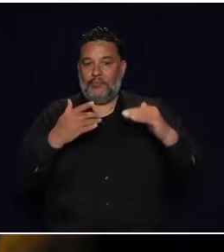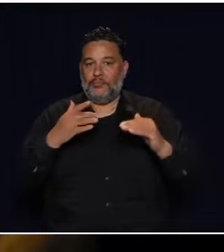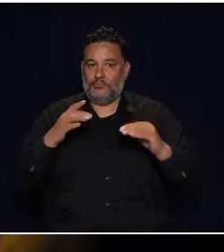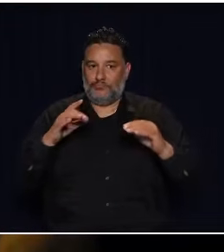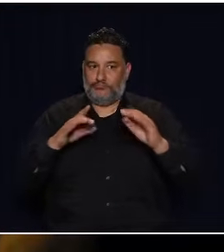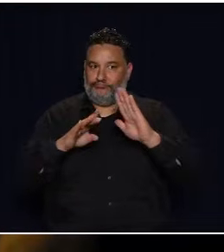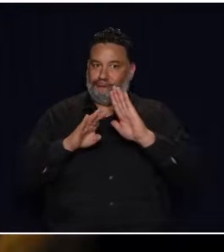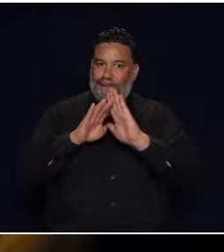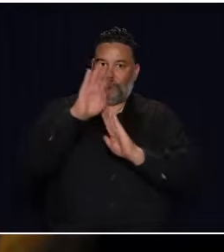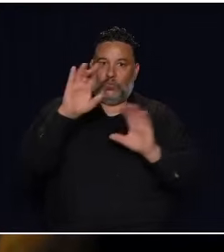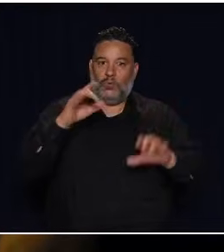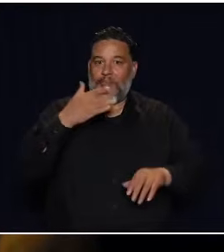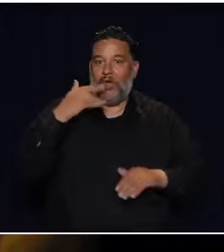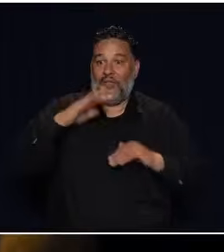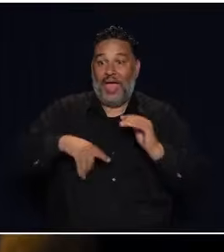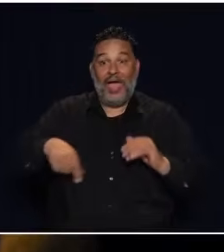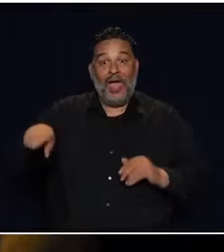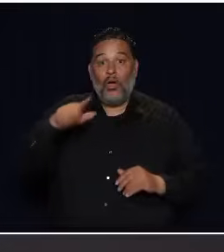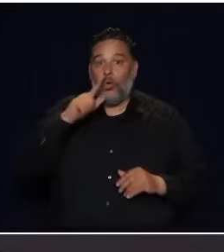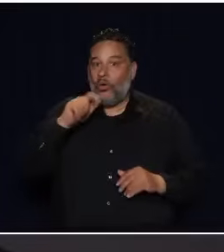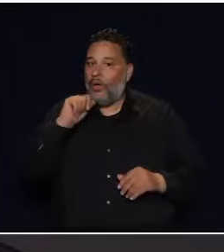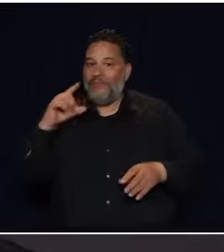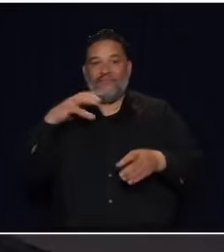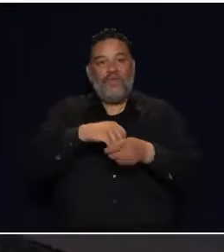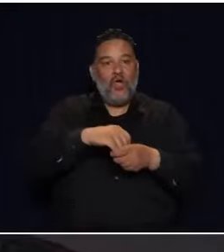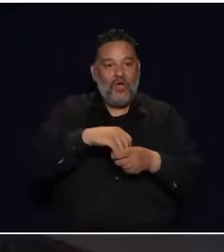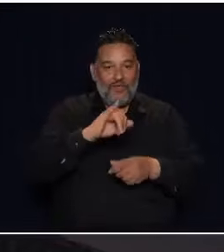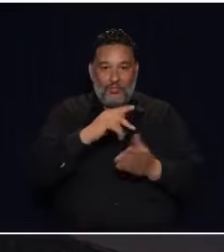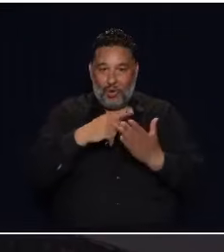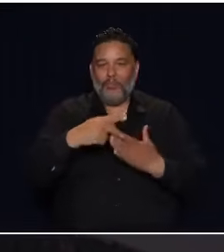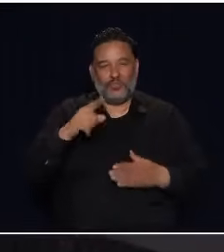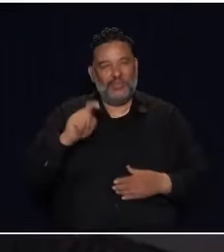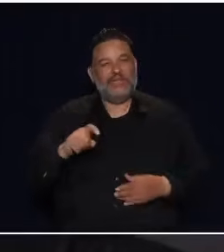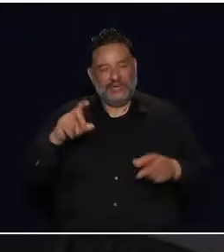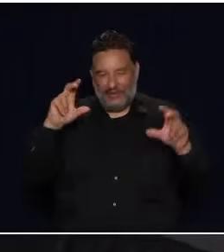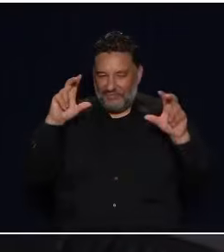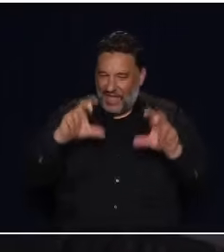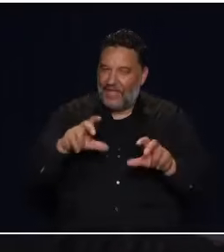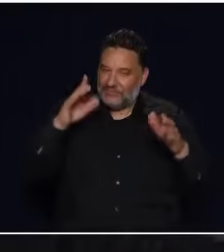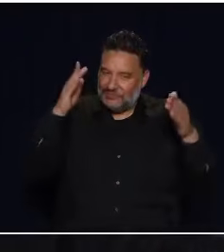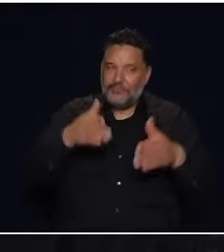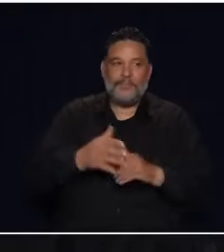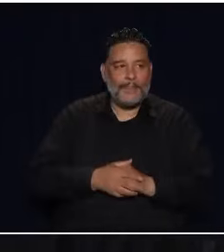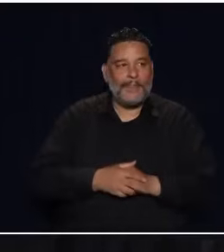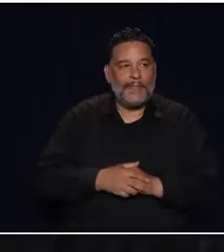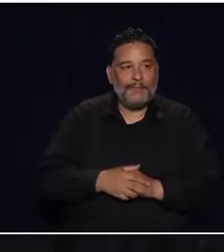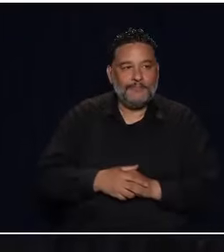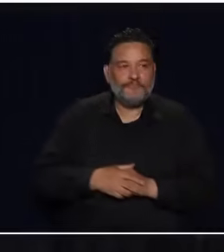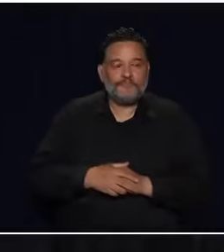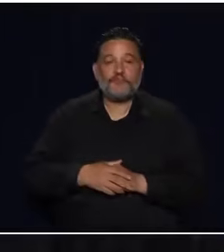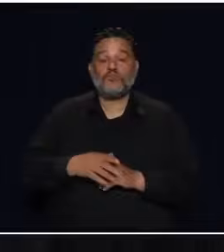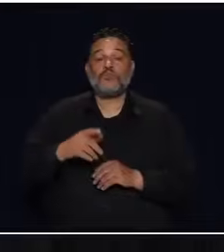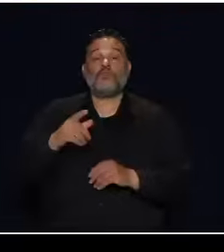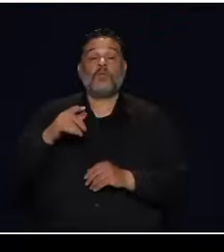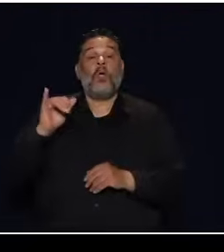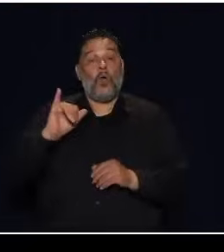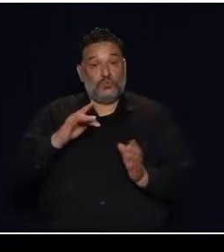ARE NOT IN THESE PROGRAMS. AND FOR THAT REASON ALONE, WE NEED TO INVEST IN OUR DUAL